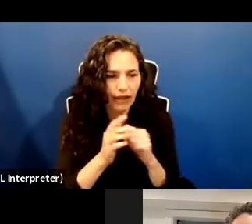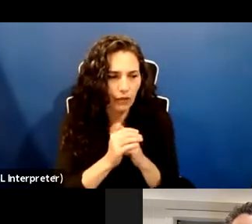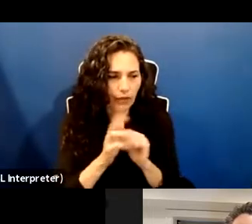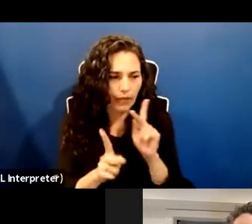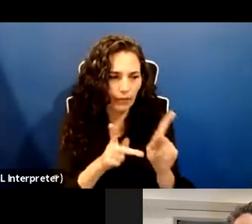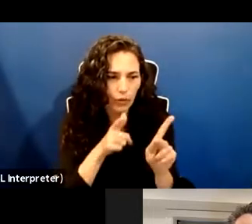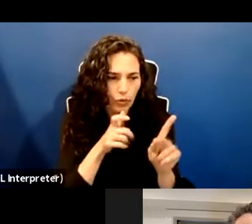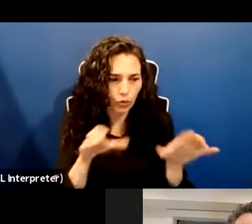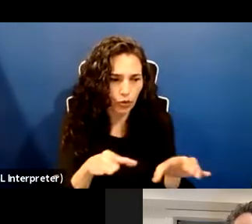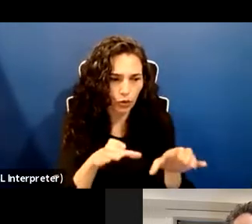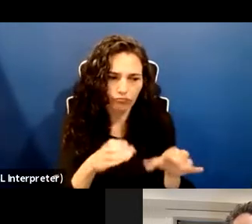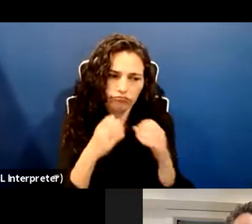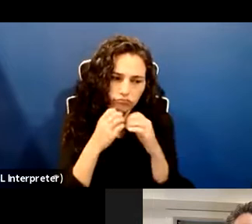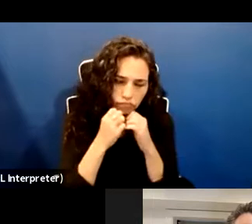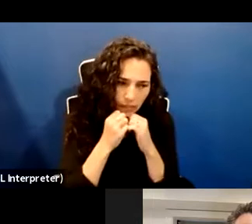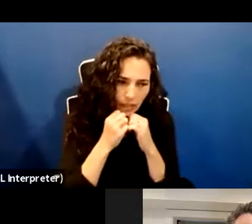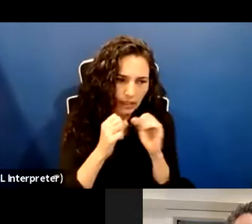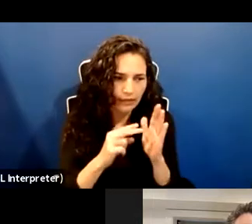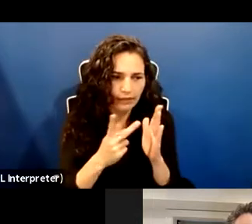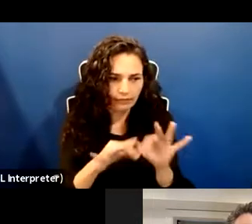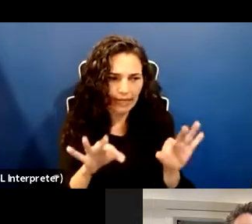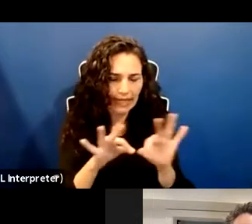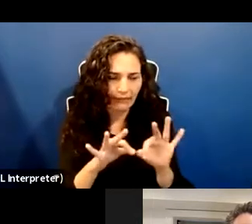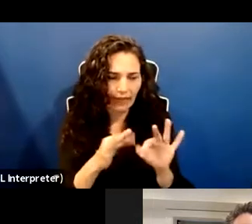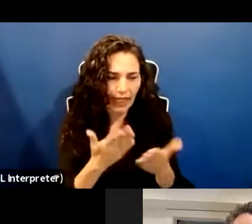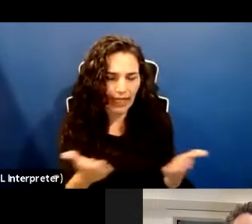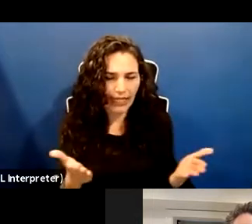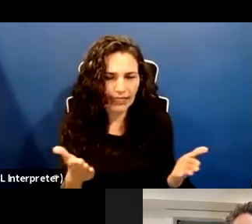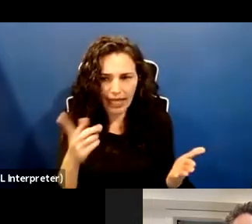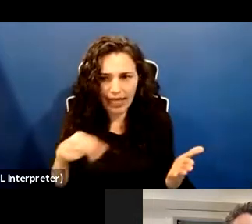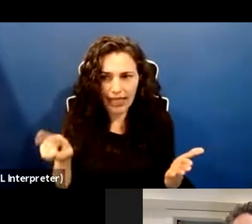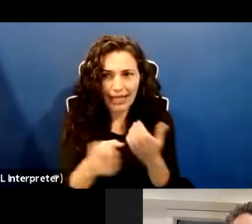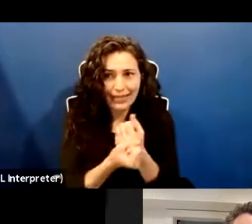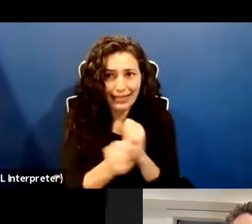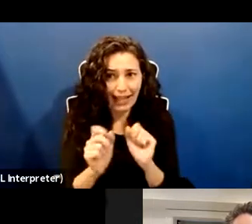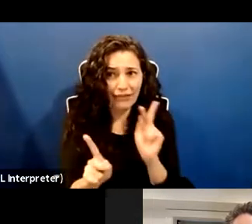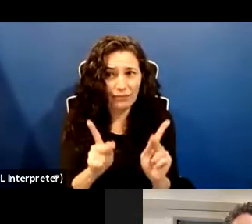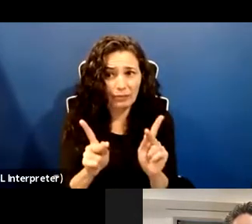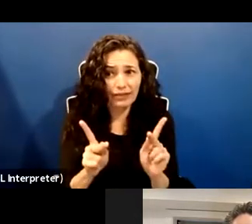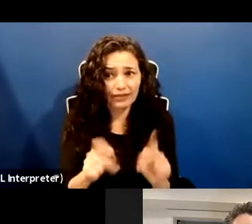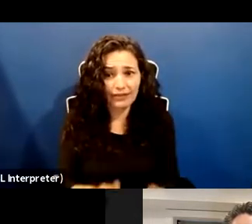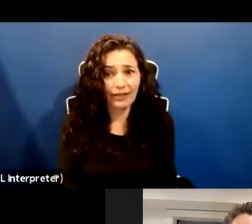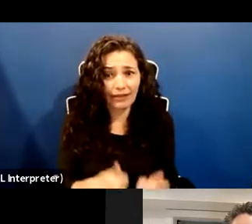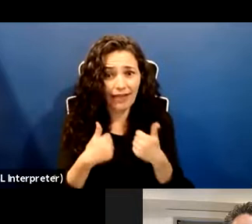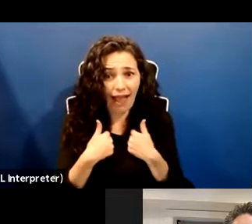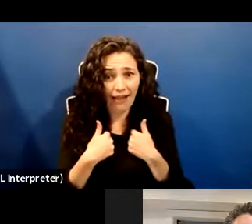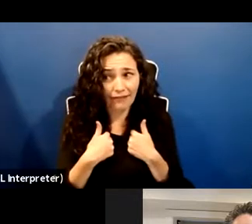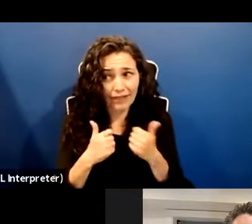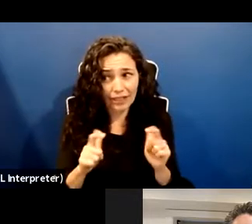It's not, you know, it's not obvious, it's a big deal. So I think it's the overall,